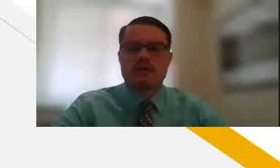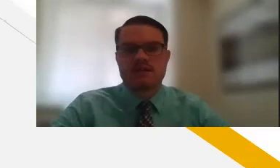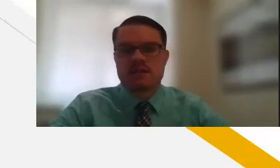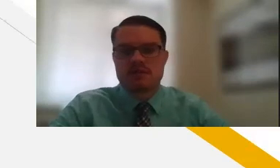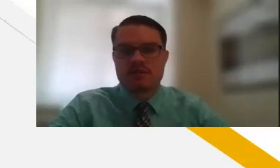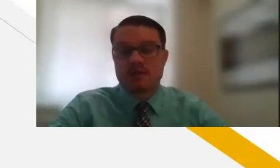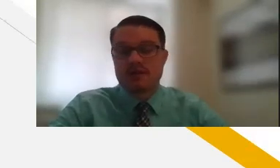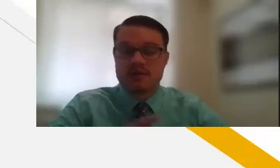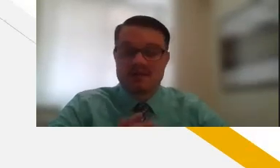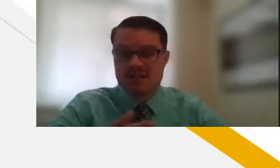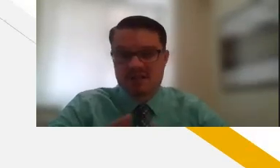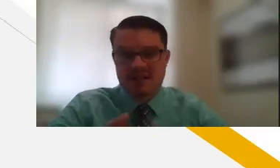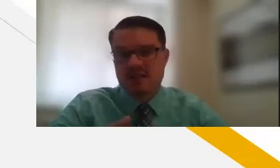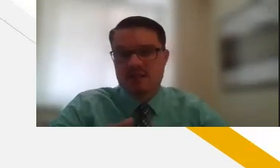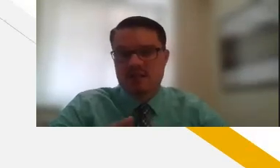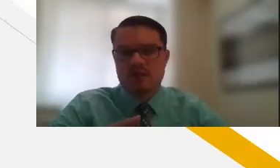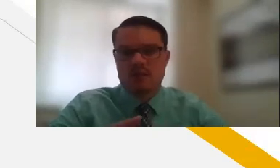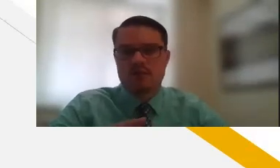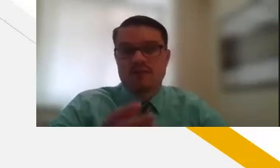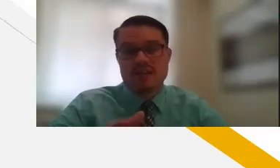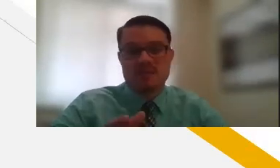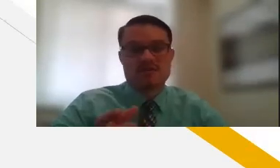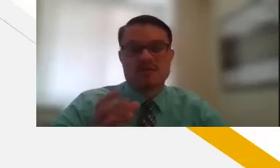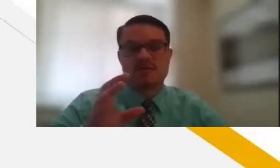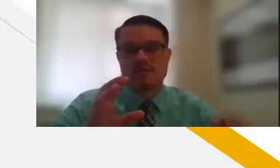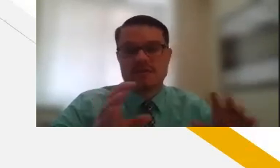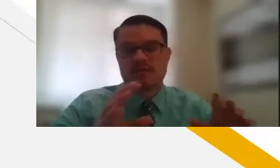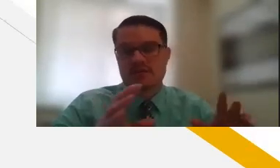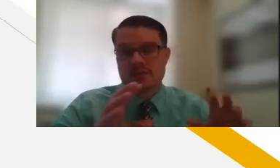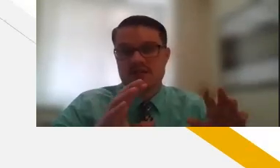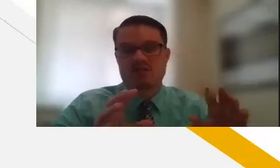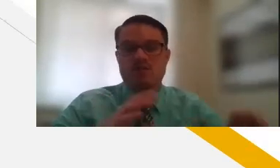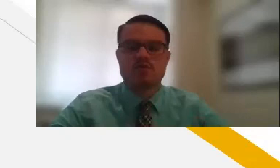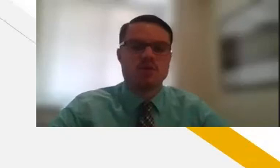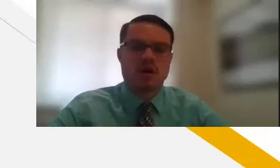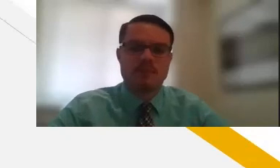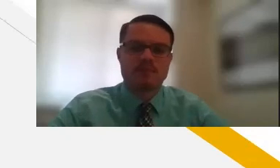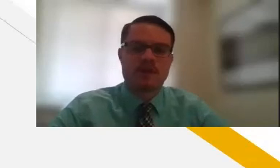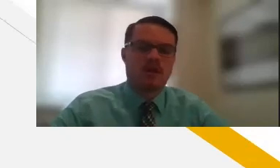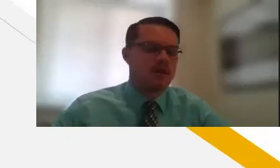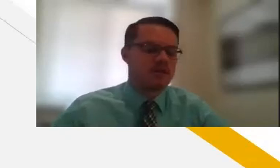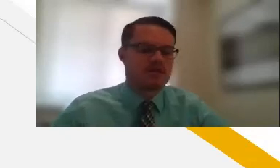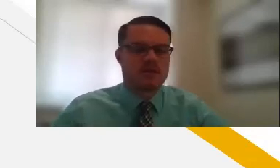in the New York State Commission for the Blind are essentially the same. It's just the difference is really just who they serve.